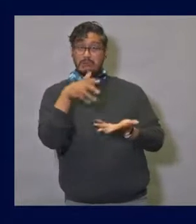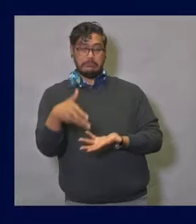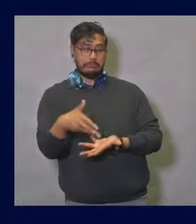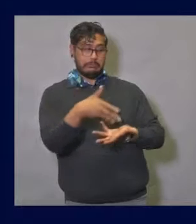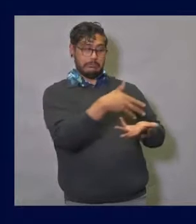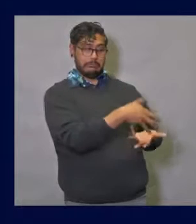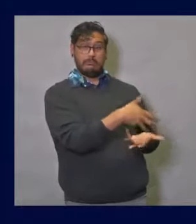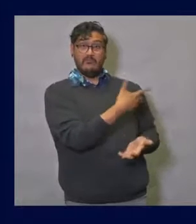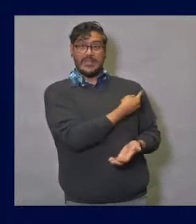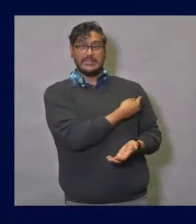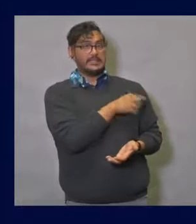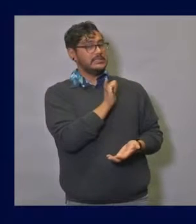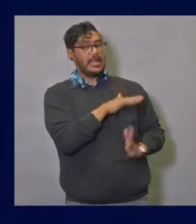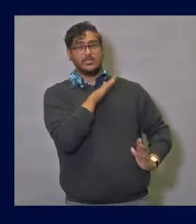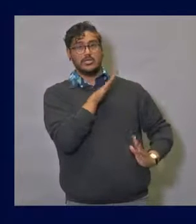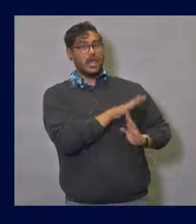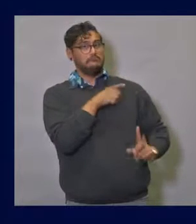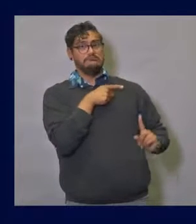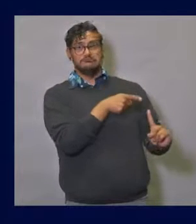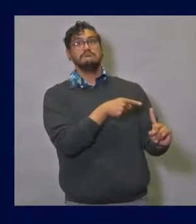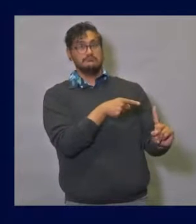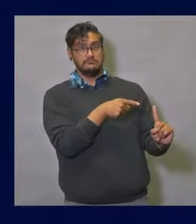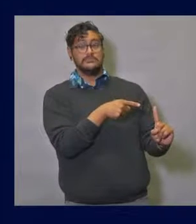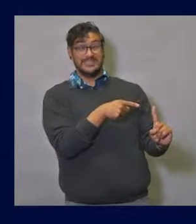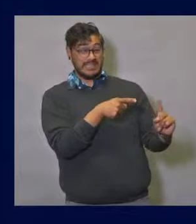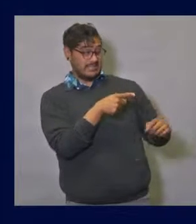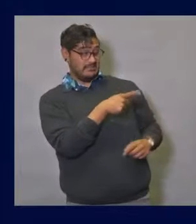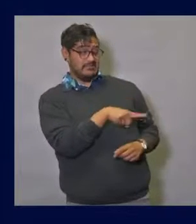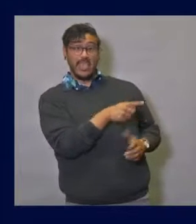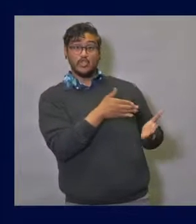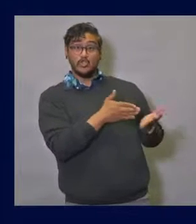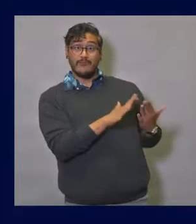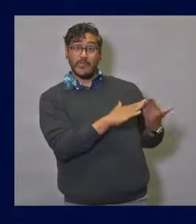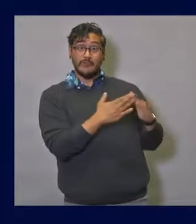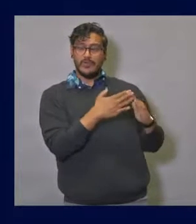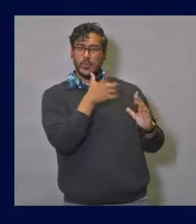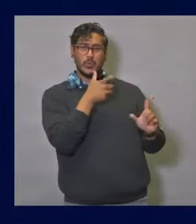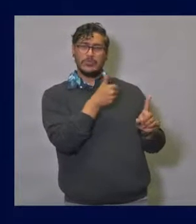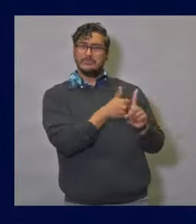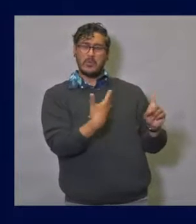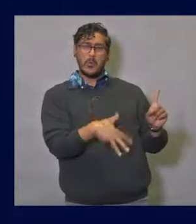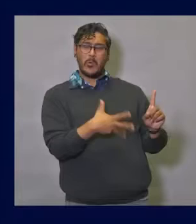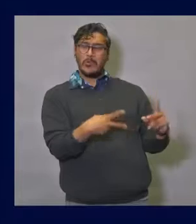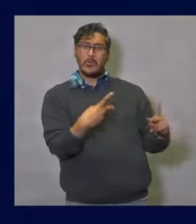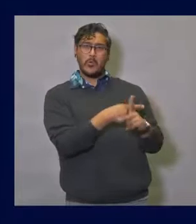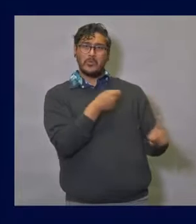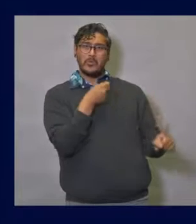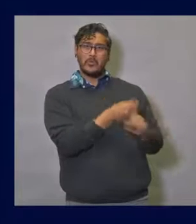WITH 72,000 THIS WEEK. PROVIDING THE SITES WITH VACCINES REMAINS A PRIORITY FOR